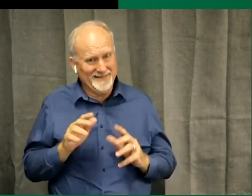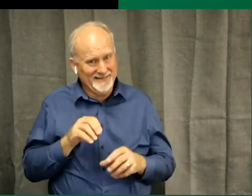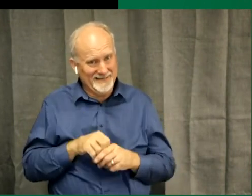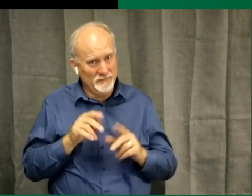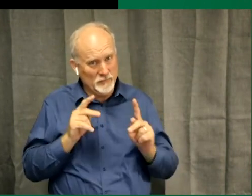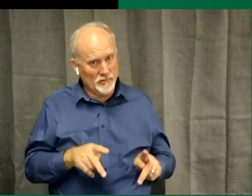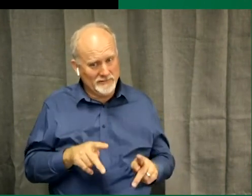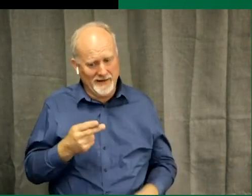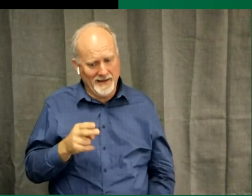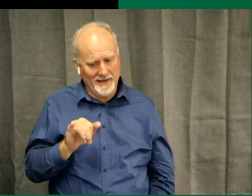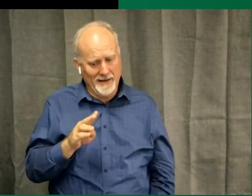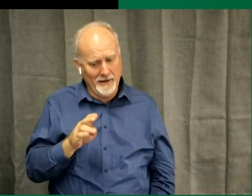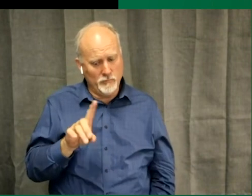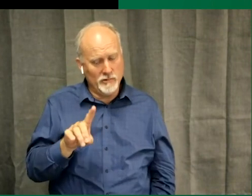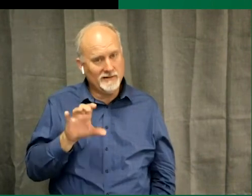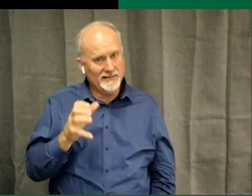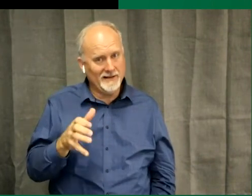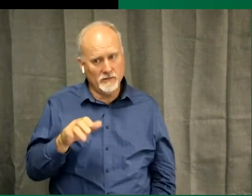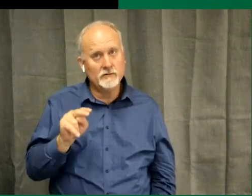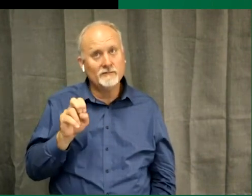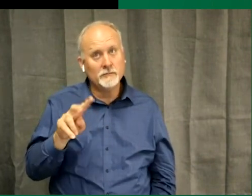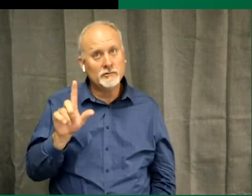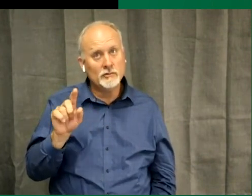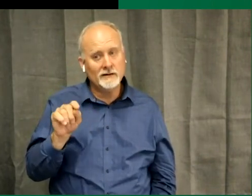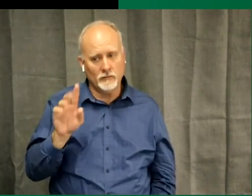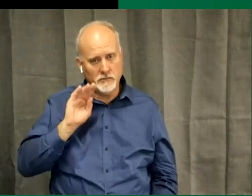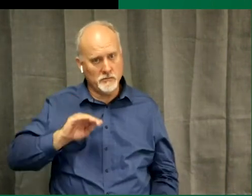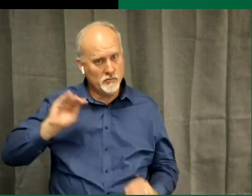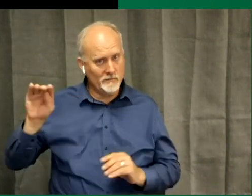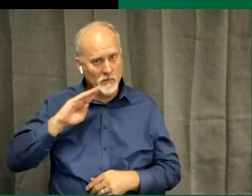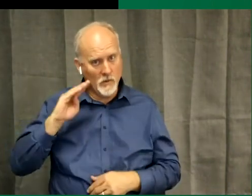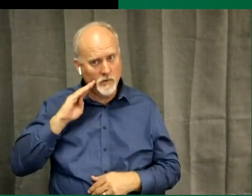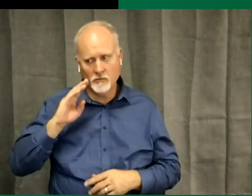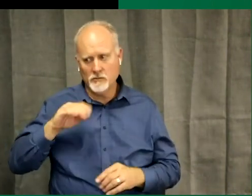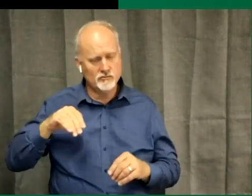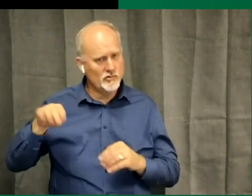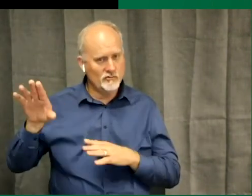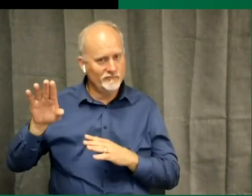classes on november 20th and maybe moving home to family or moving out of the residence halls